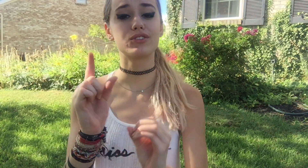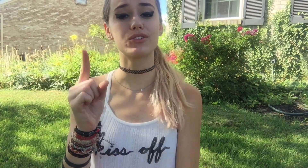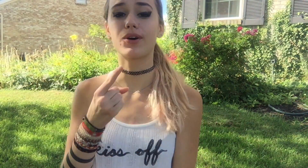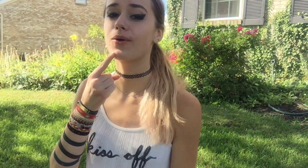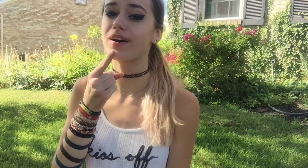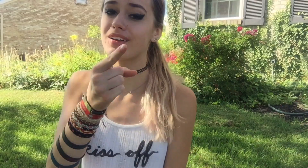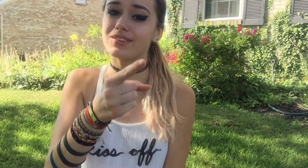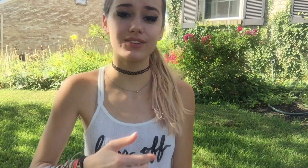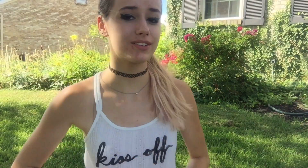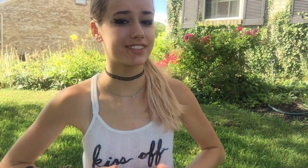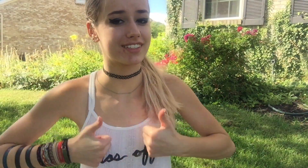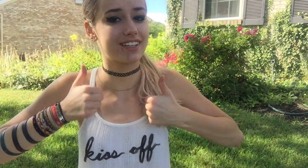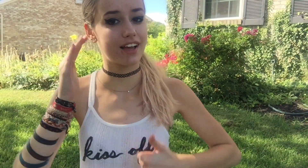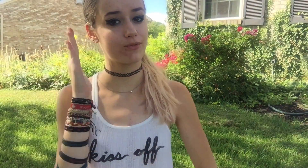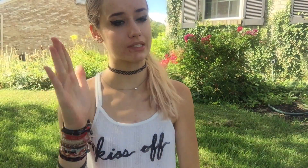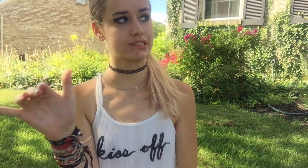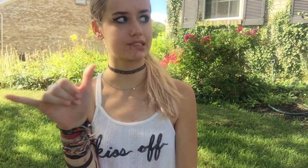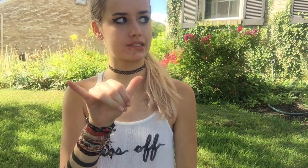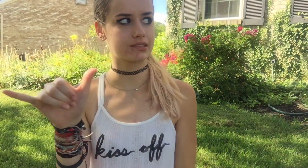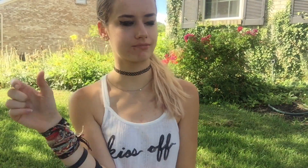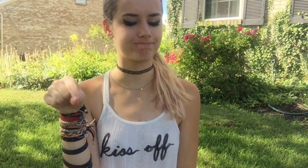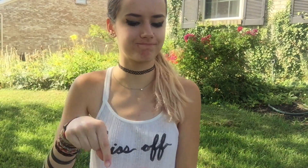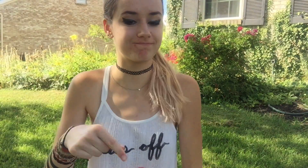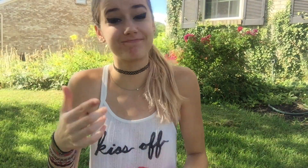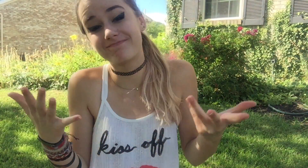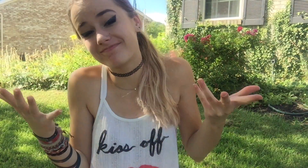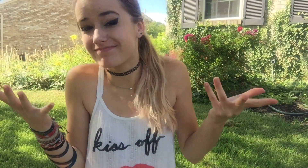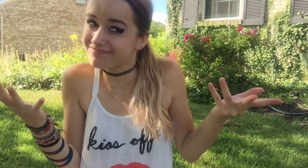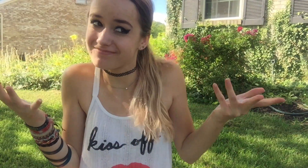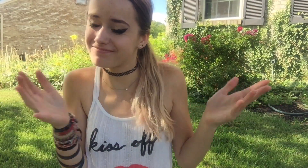So no one told you life was gonna be this way